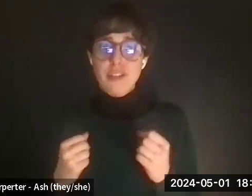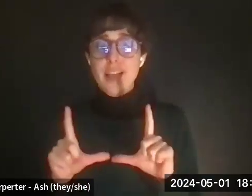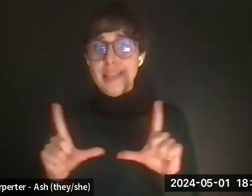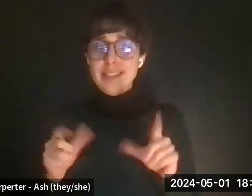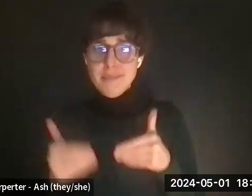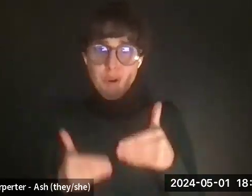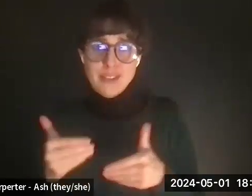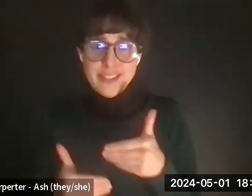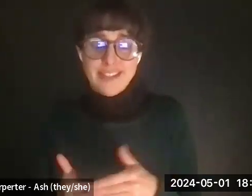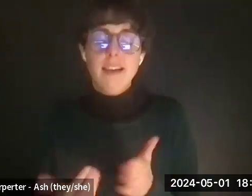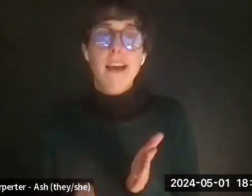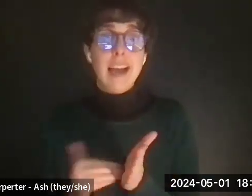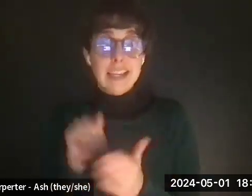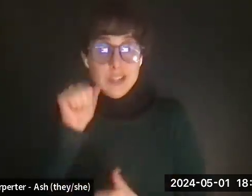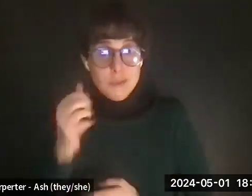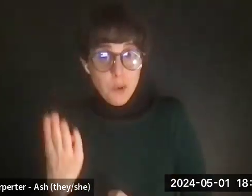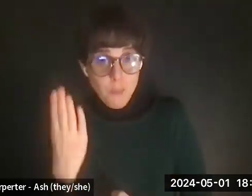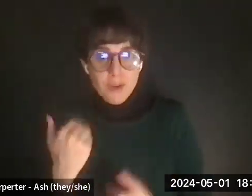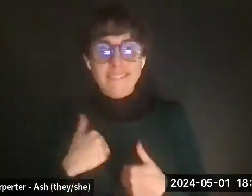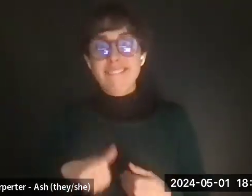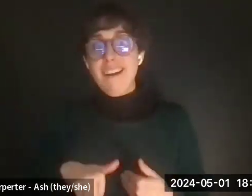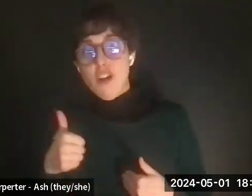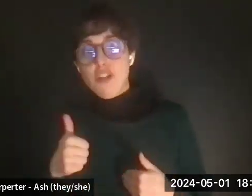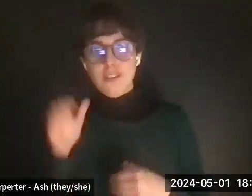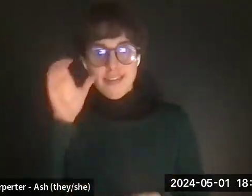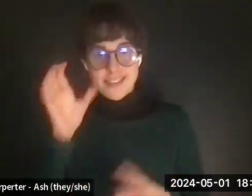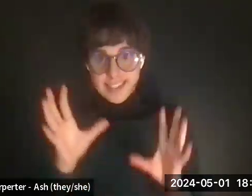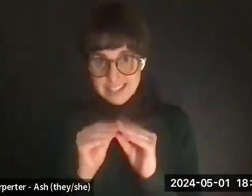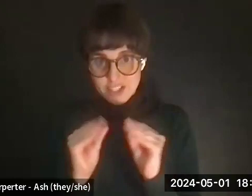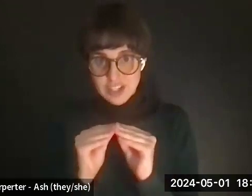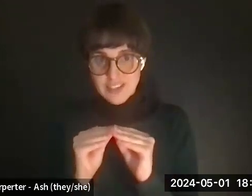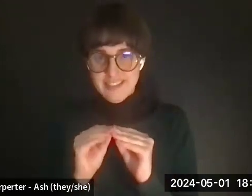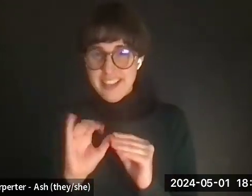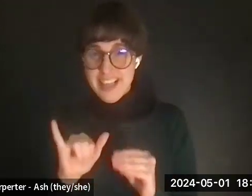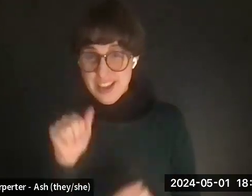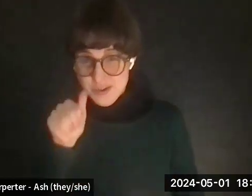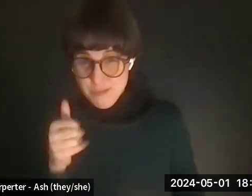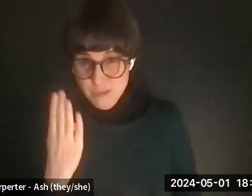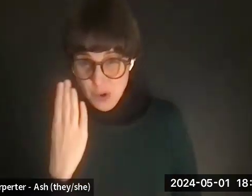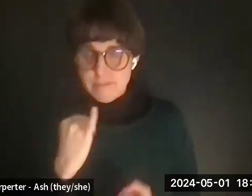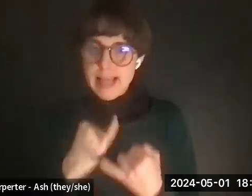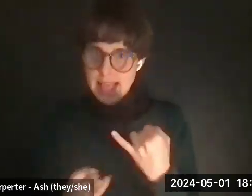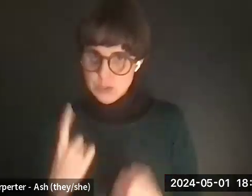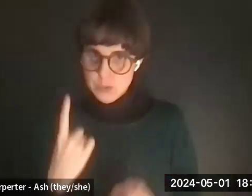morning, which will conclude our listening sessions. Our team will then spend the next few months reviewing these